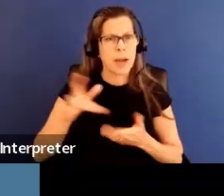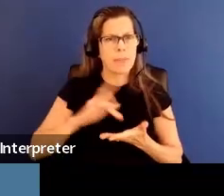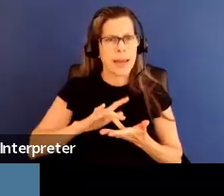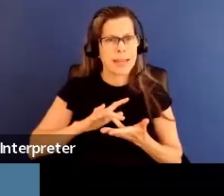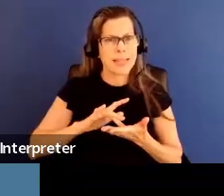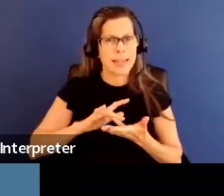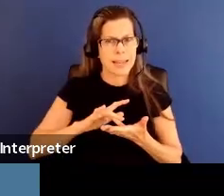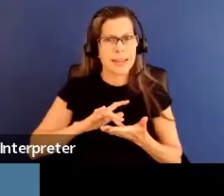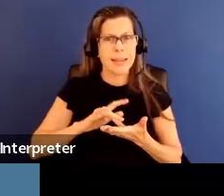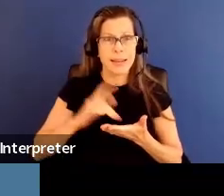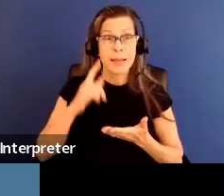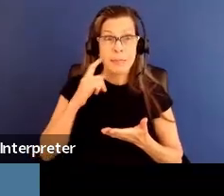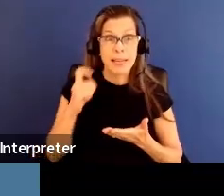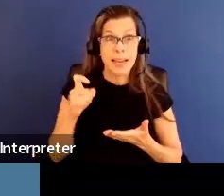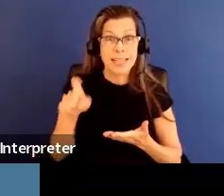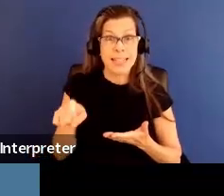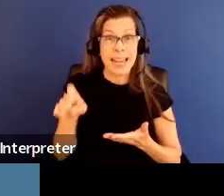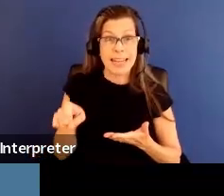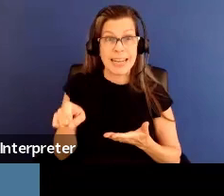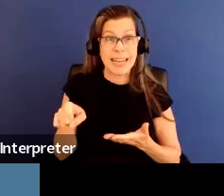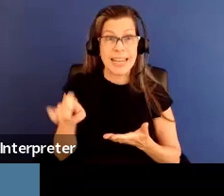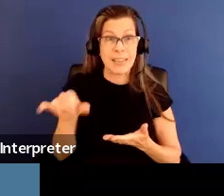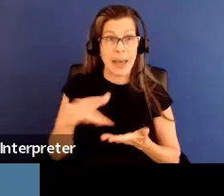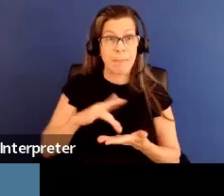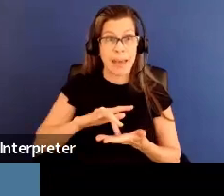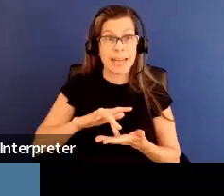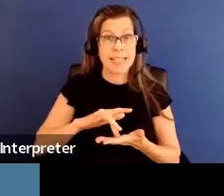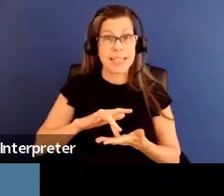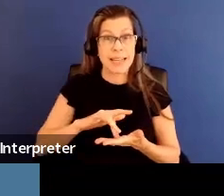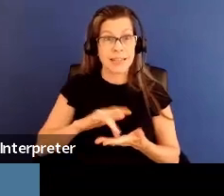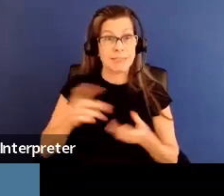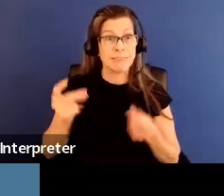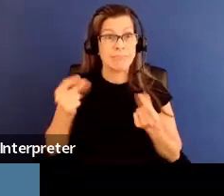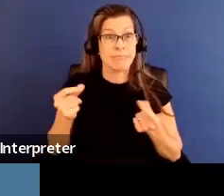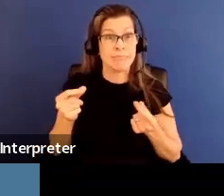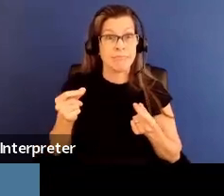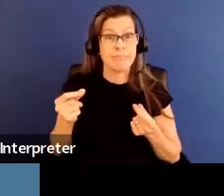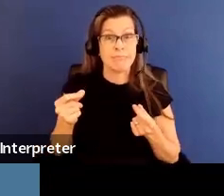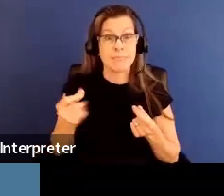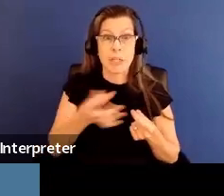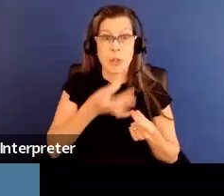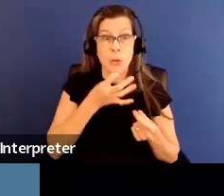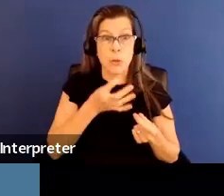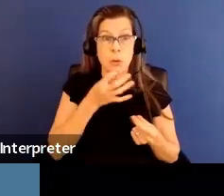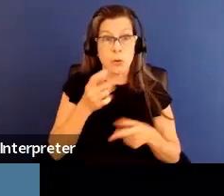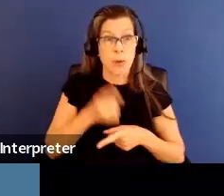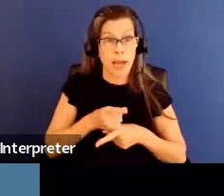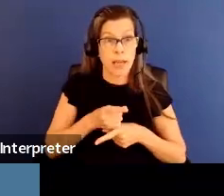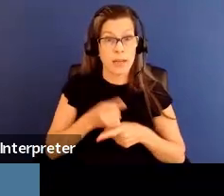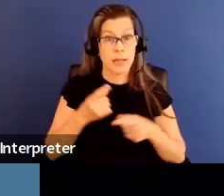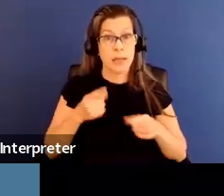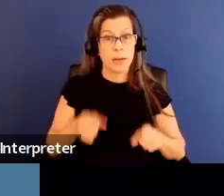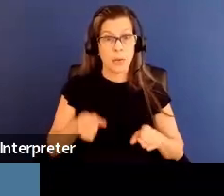and a system that was not designed for you, and not designed for people with disabilities quite frankly at